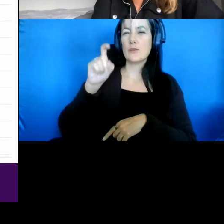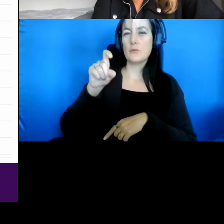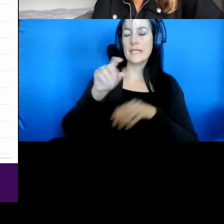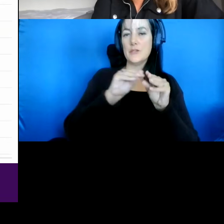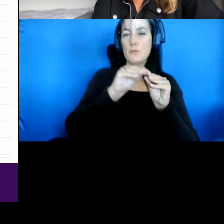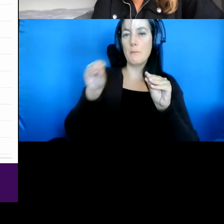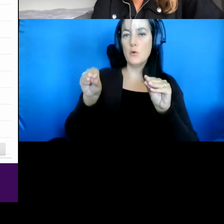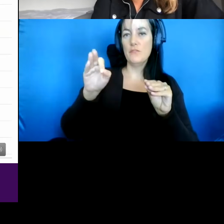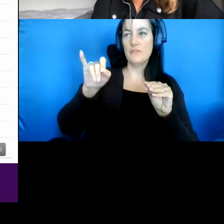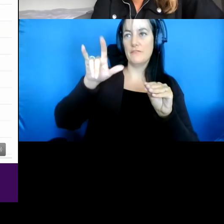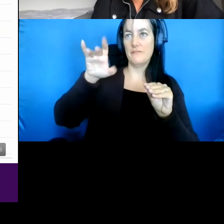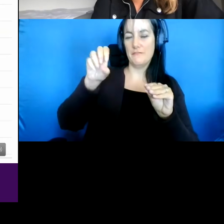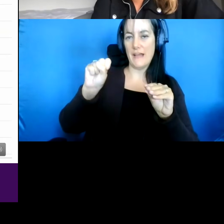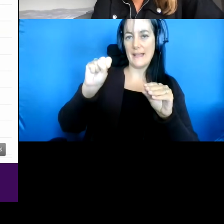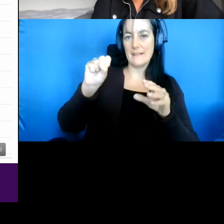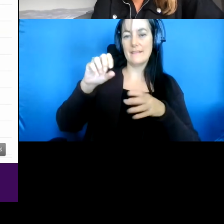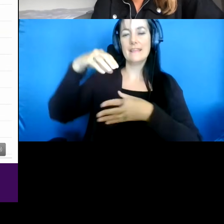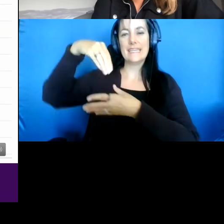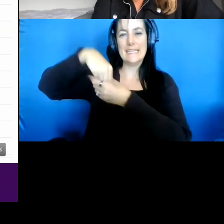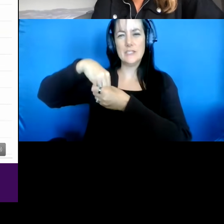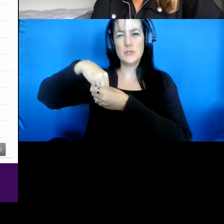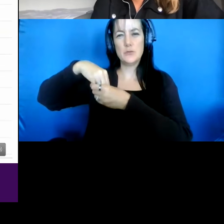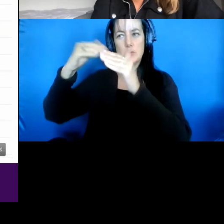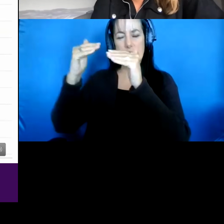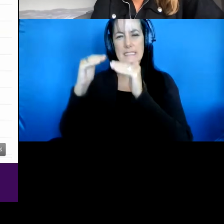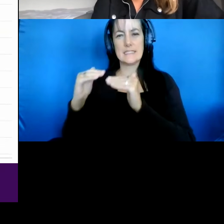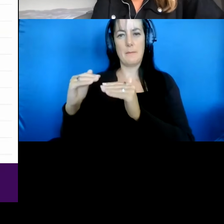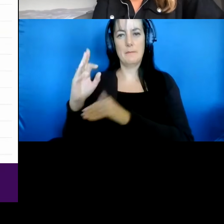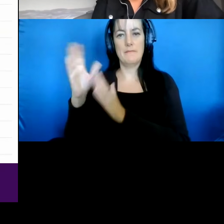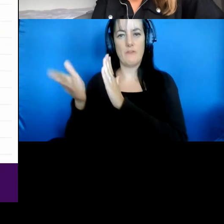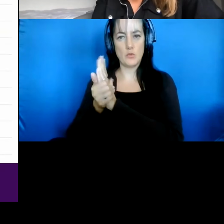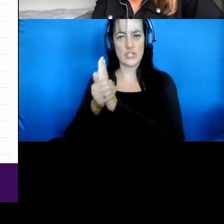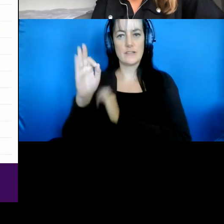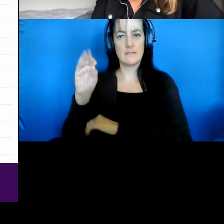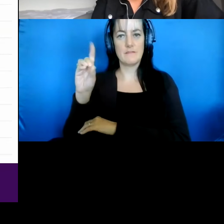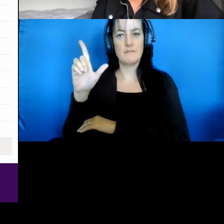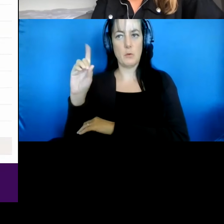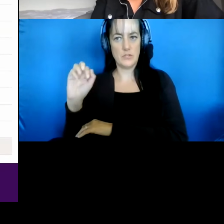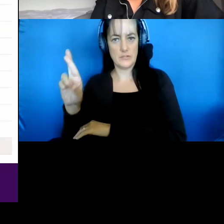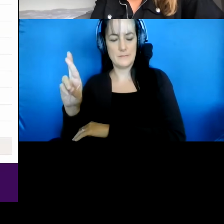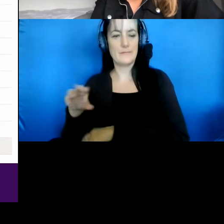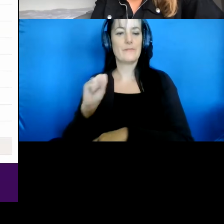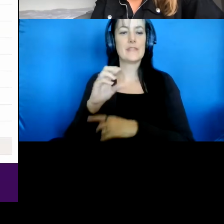offscreen at the top of the page. So, to do this, we have to click, hold, drag,